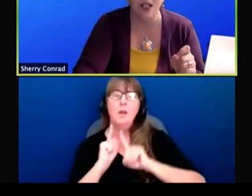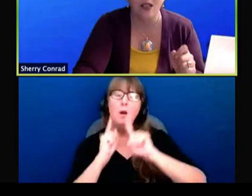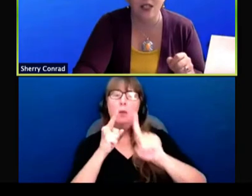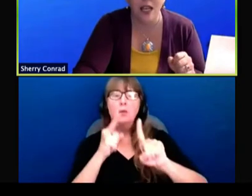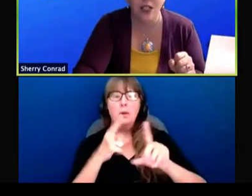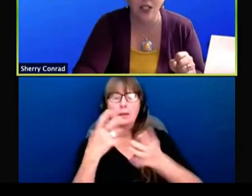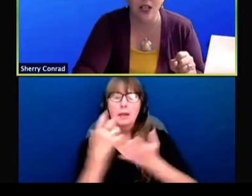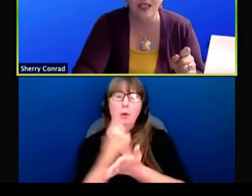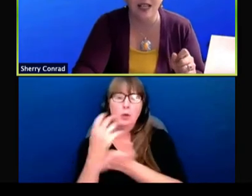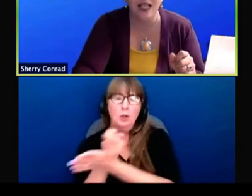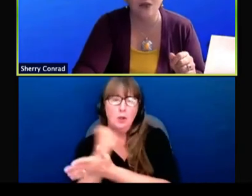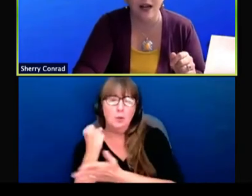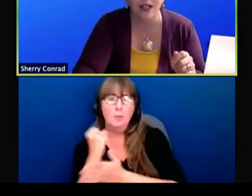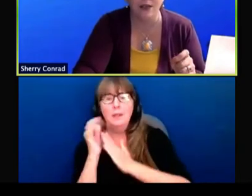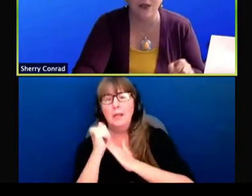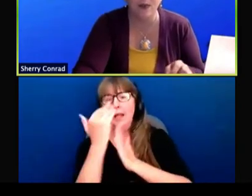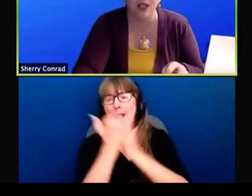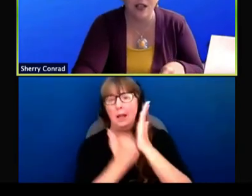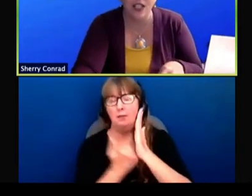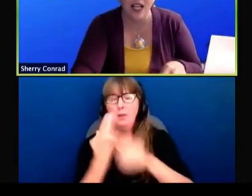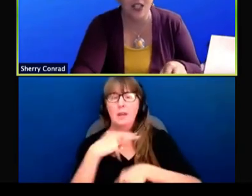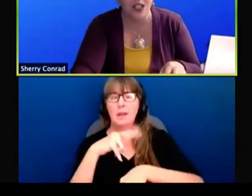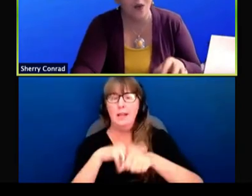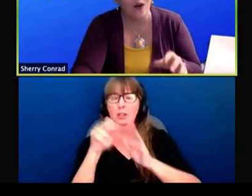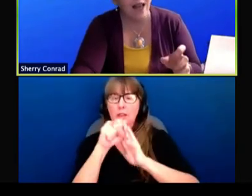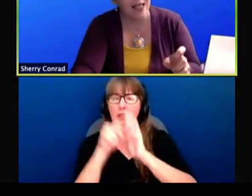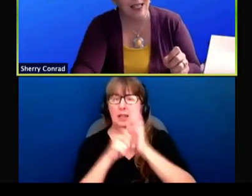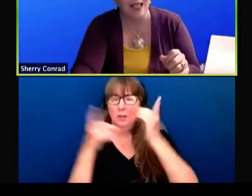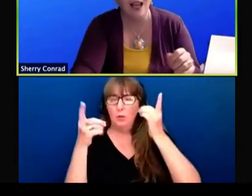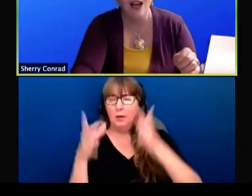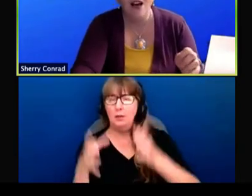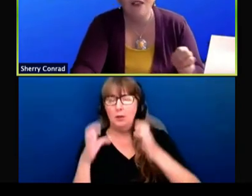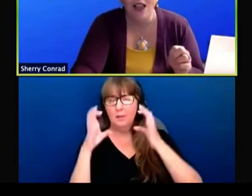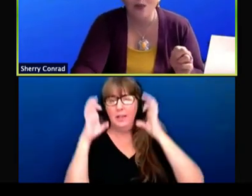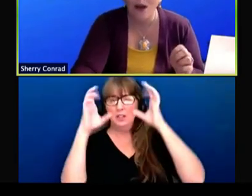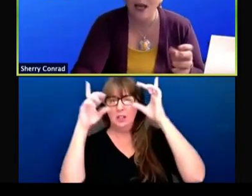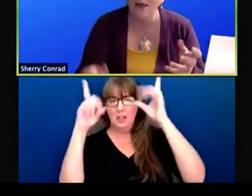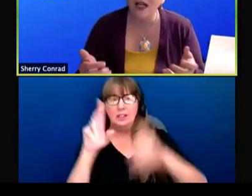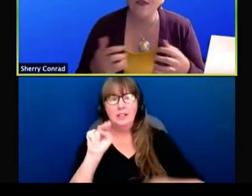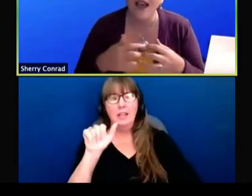Association of State Directors of Special Education (or NASDSE) followed by a panel